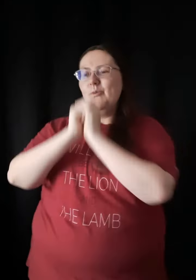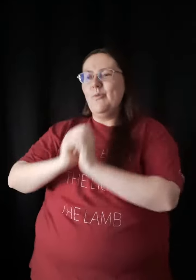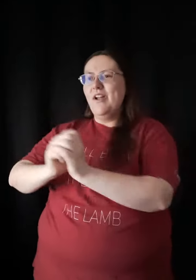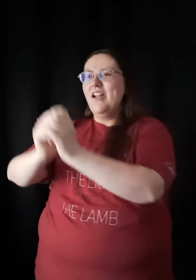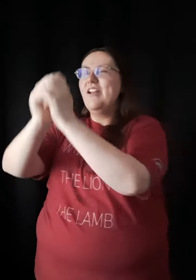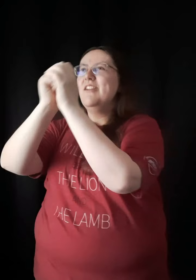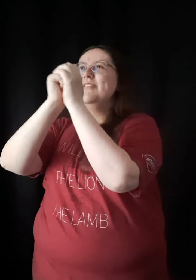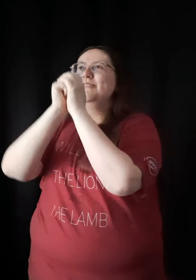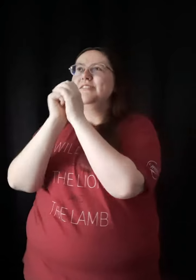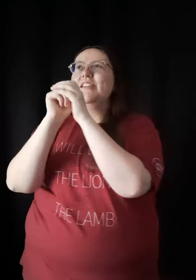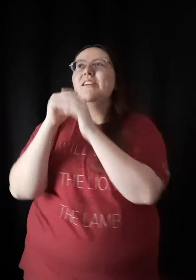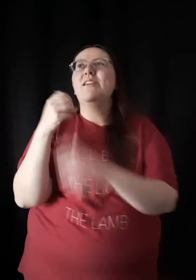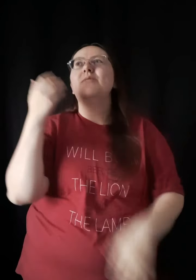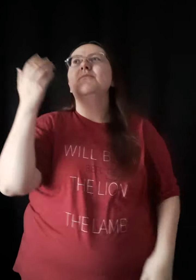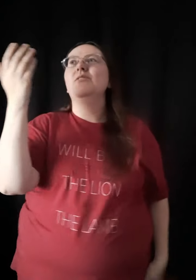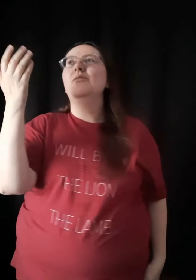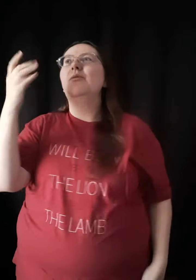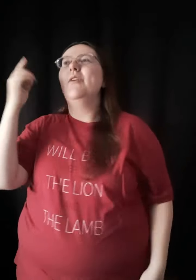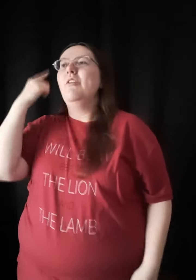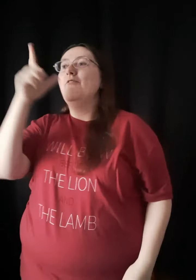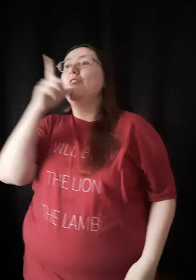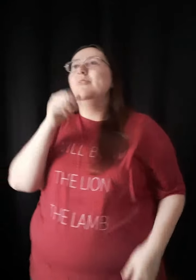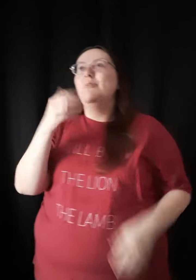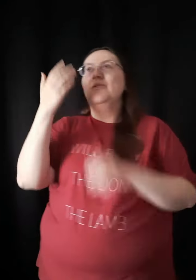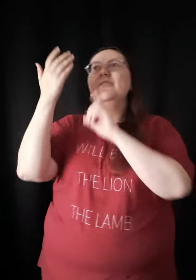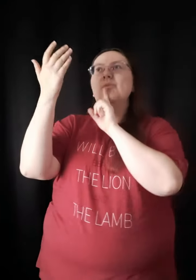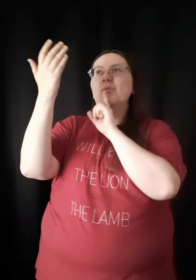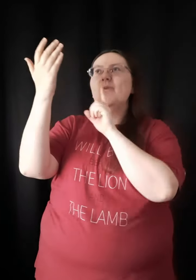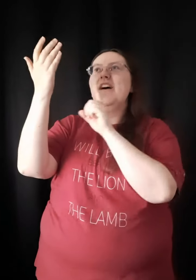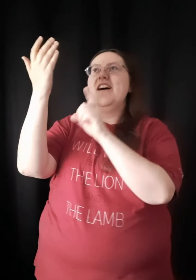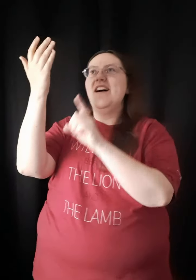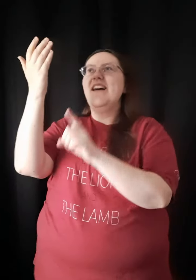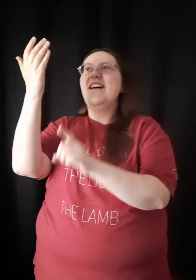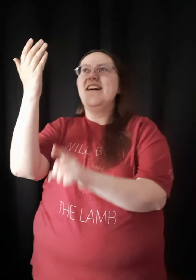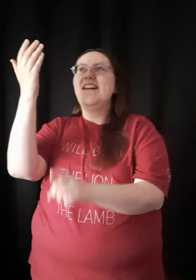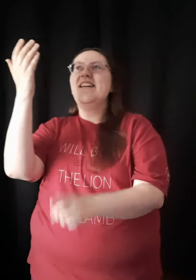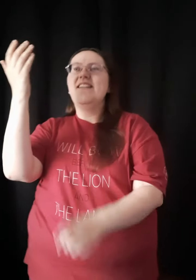We worship You for who You are, yeah